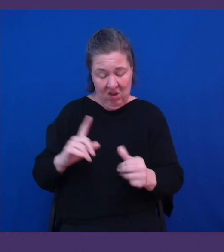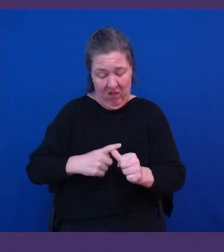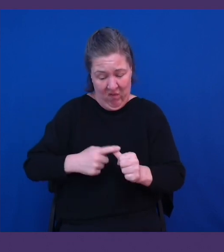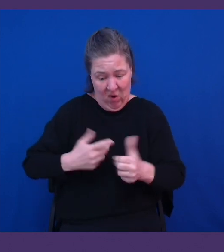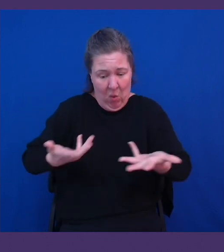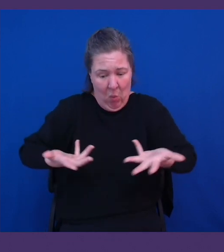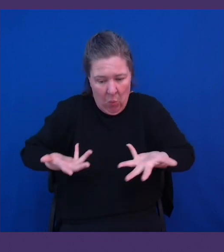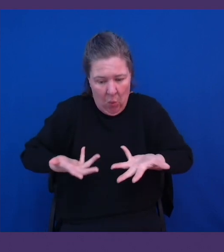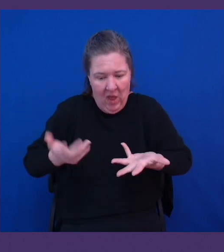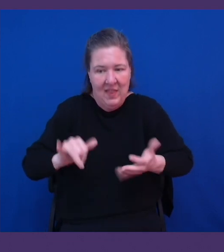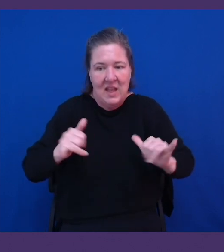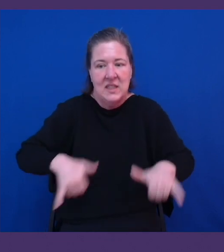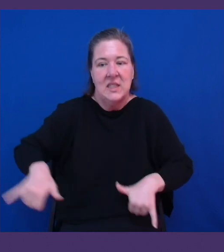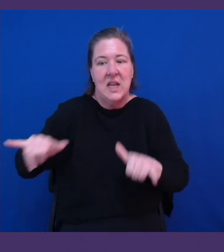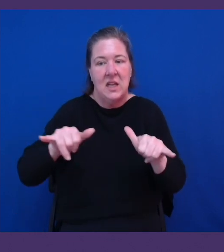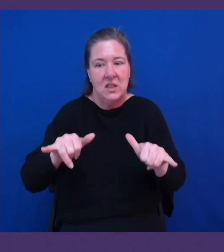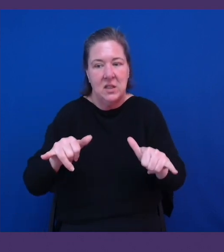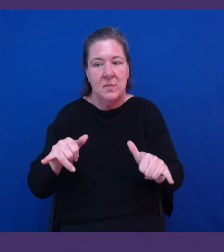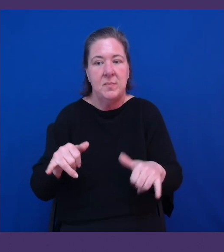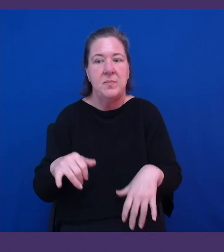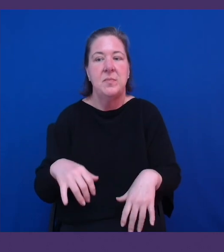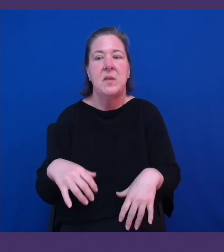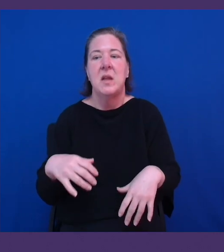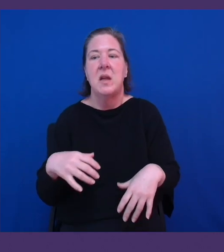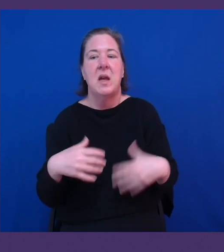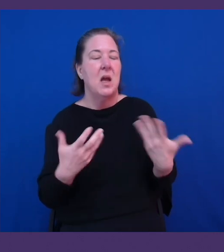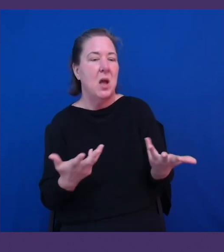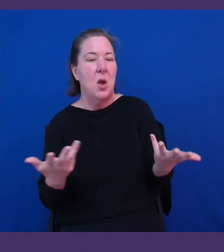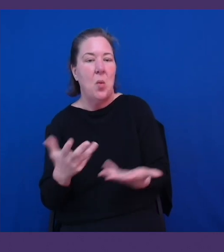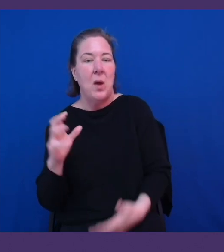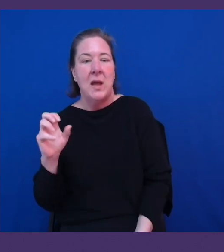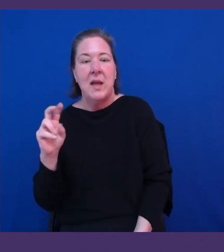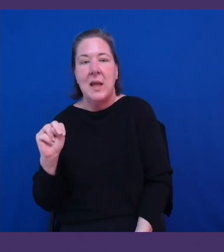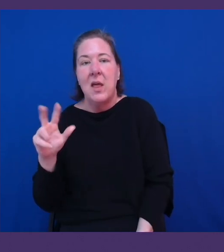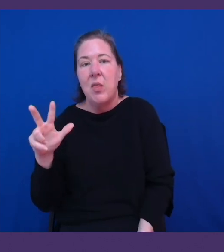and then what is EN 301 549 specifically?